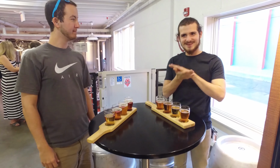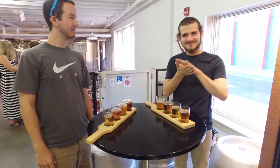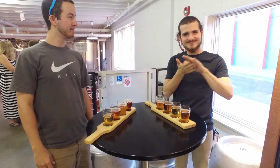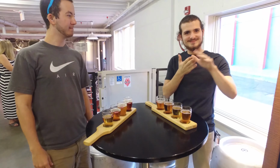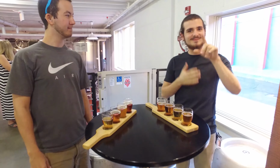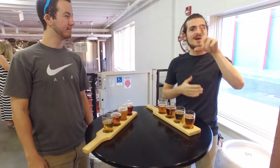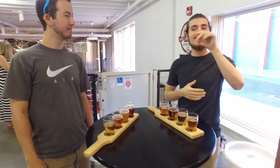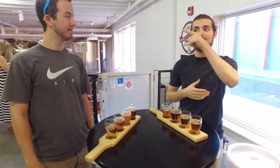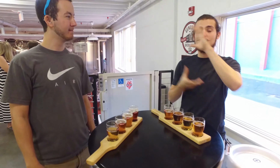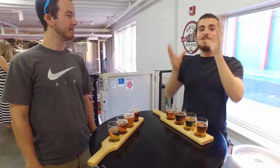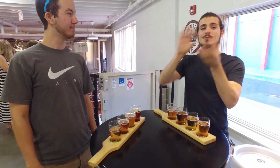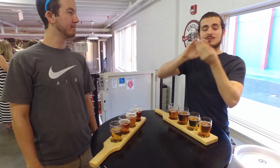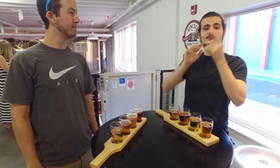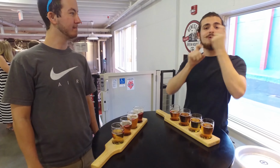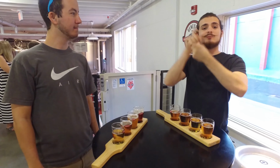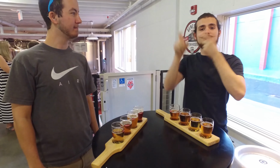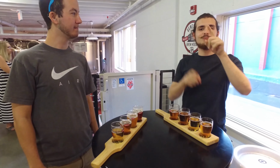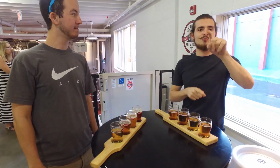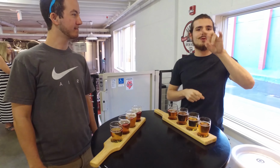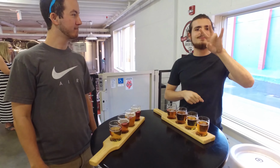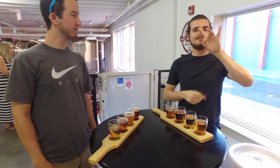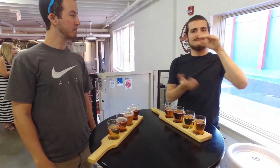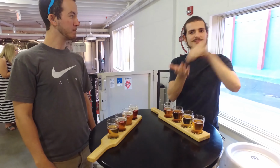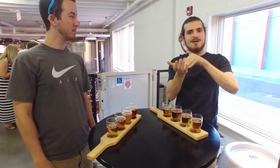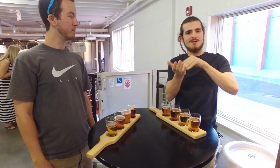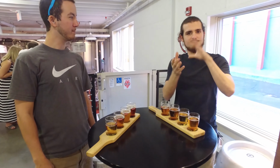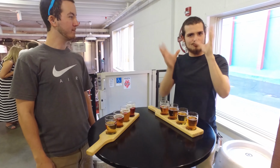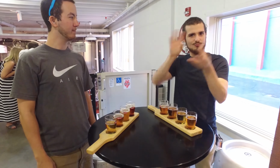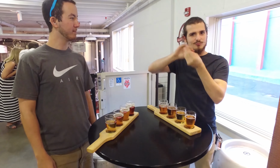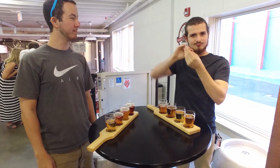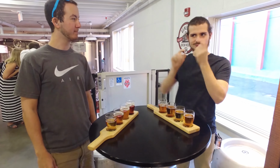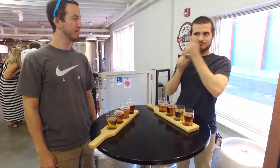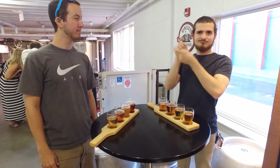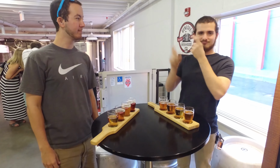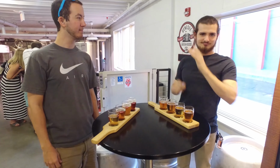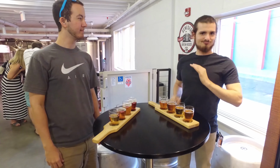That is really nice! The total amount of donation is approximately 178 thousand dollars.